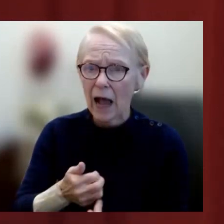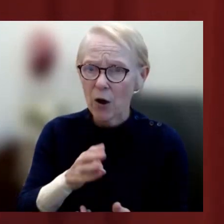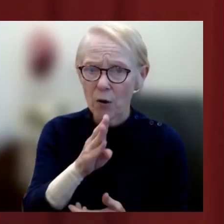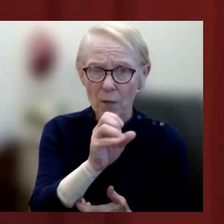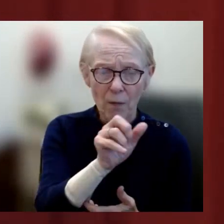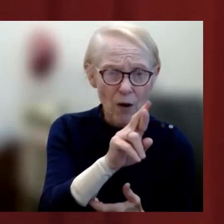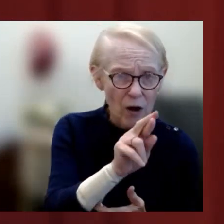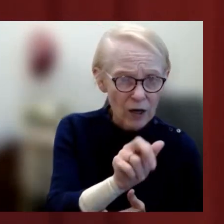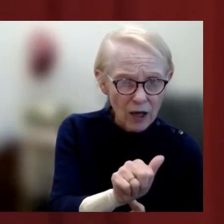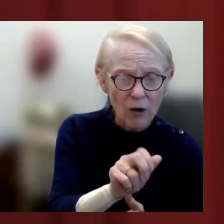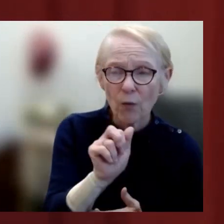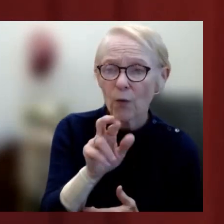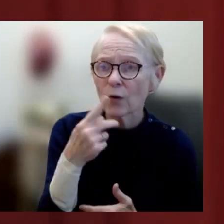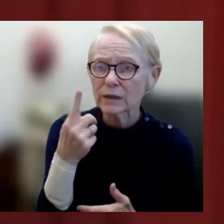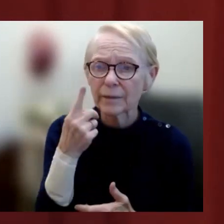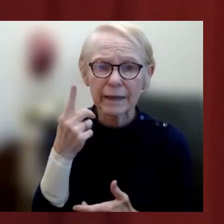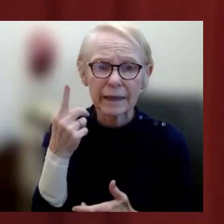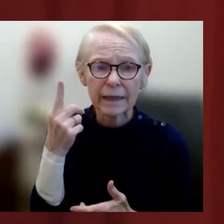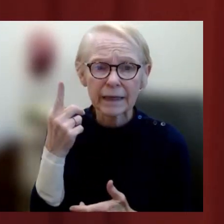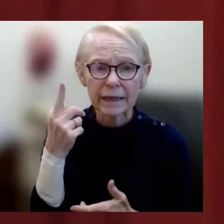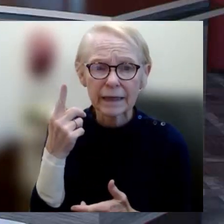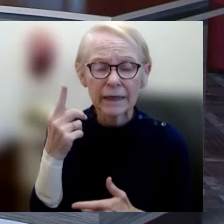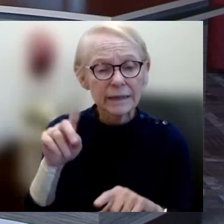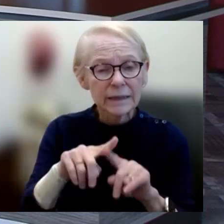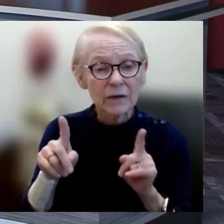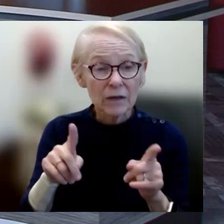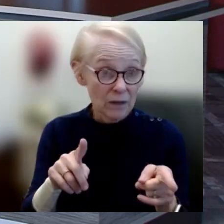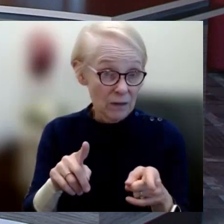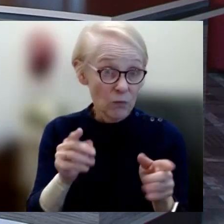or if it's something outside of Barta and we're prepared and we're available to walk people